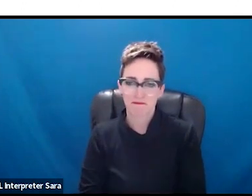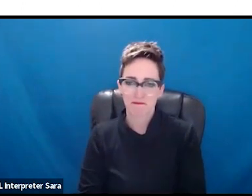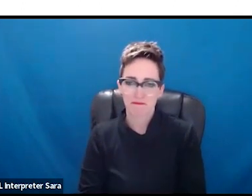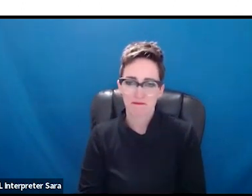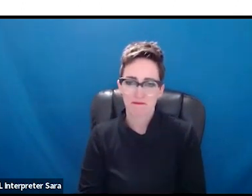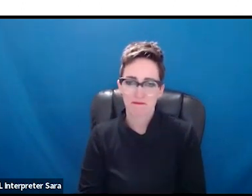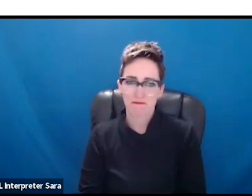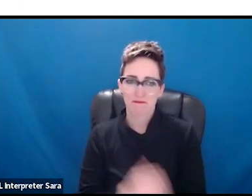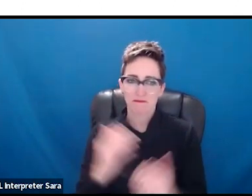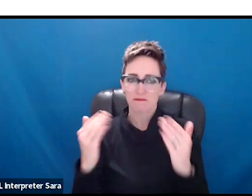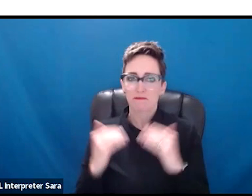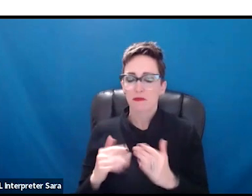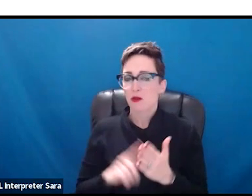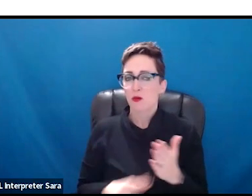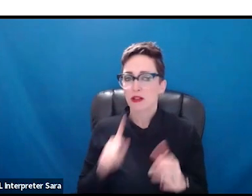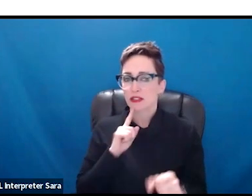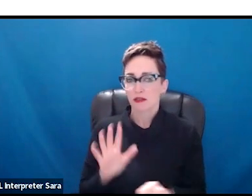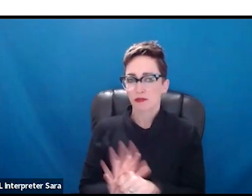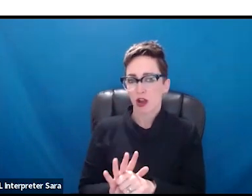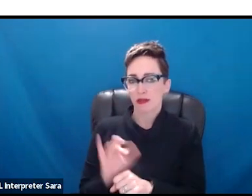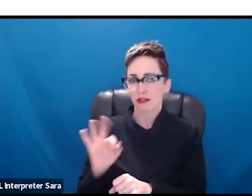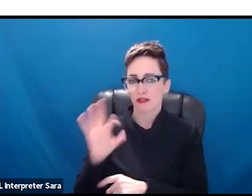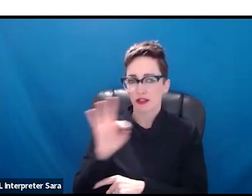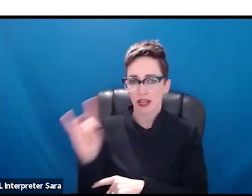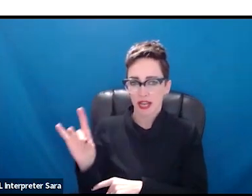988? 988 will be as effective for behavioral health crisis